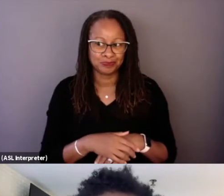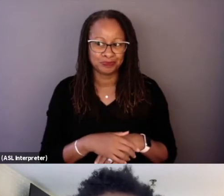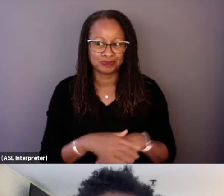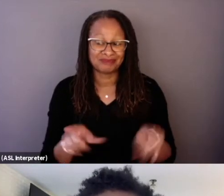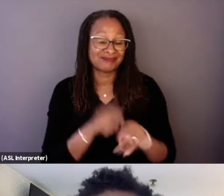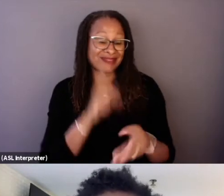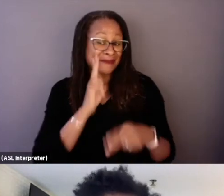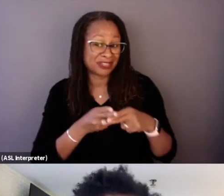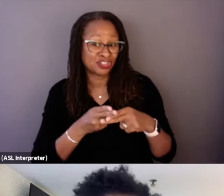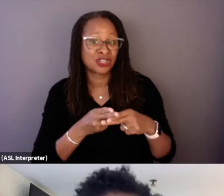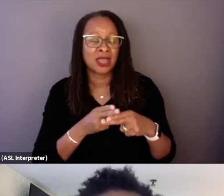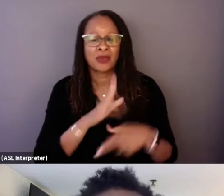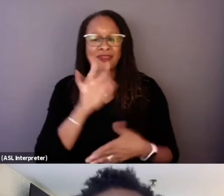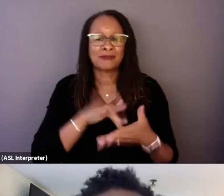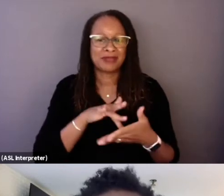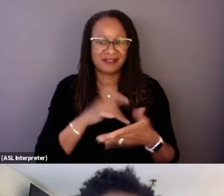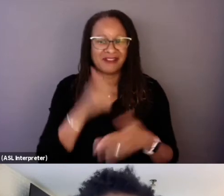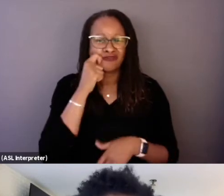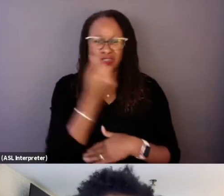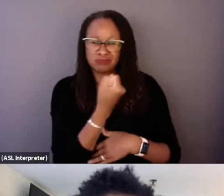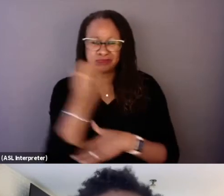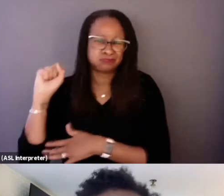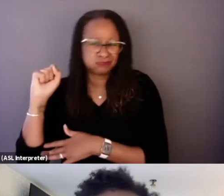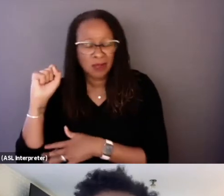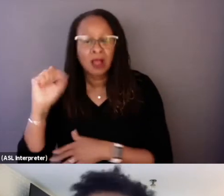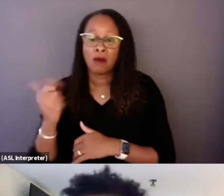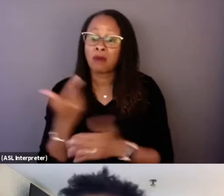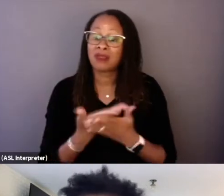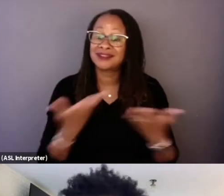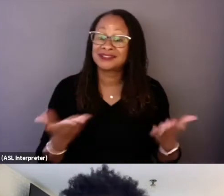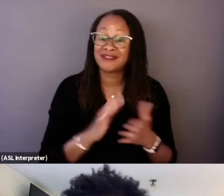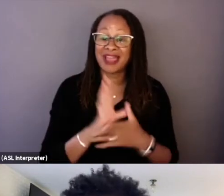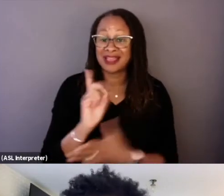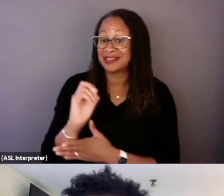in the midst of a racial uprising, all this kind of stuff, and the documentary industry,